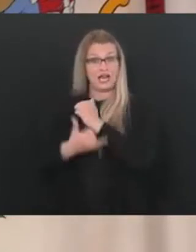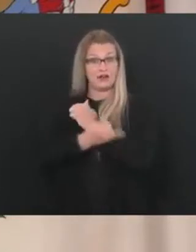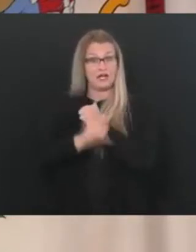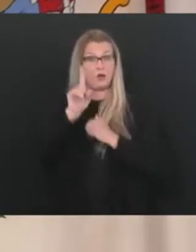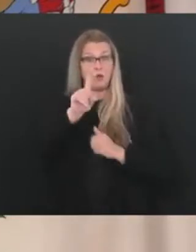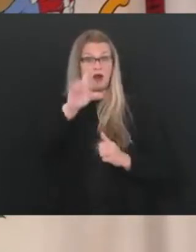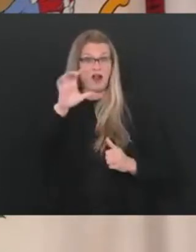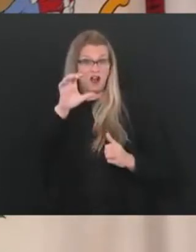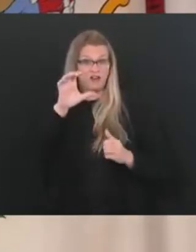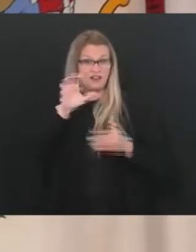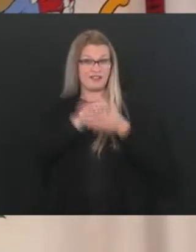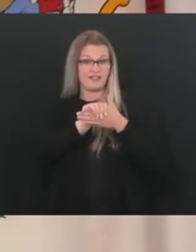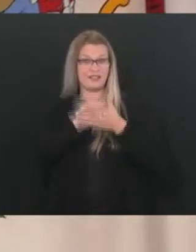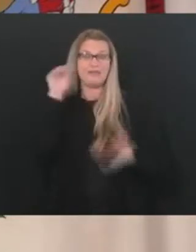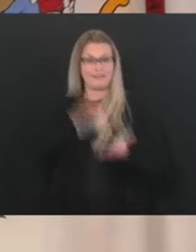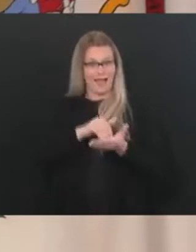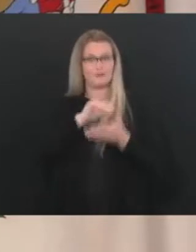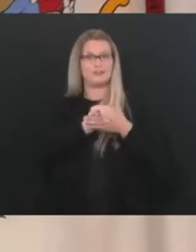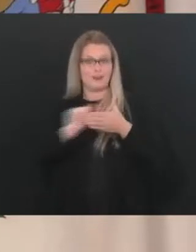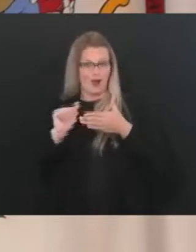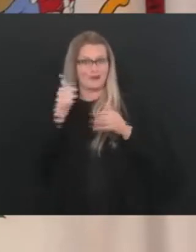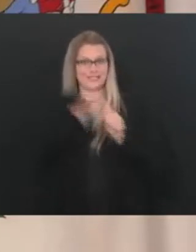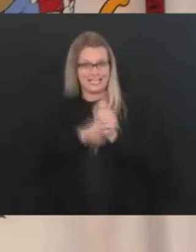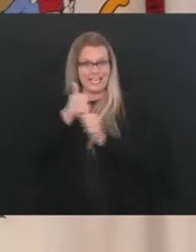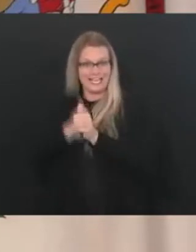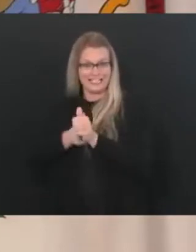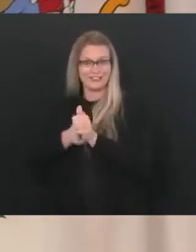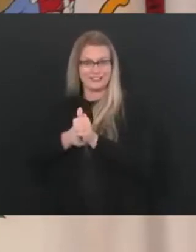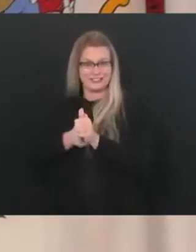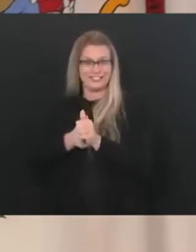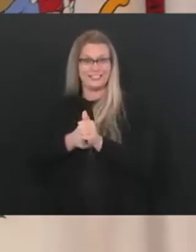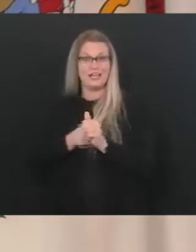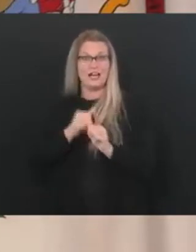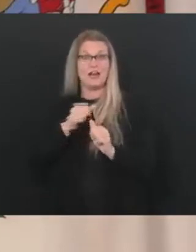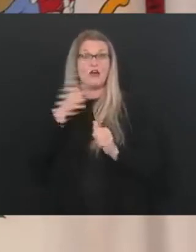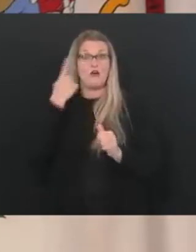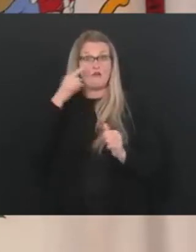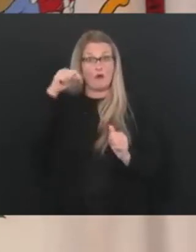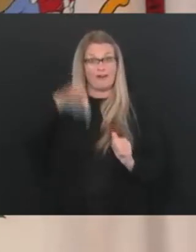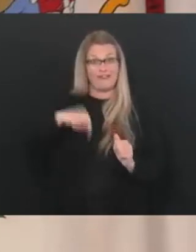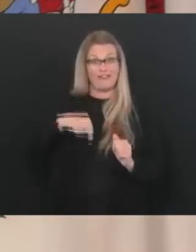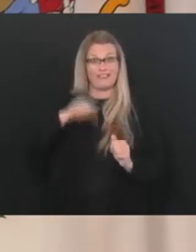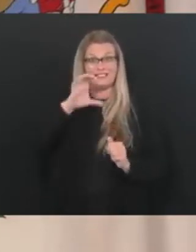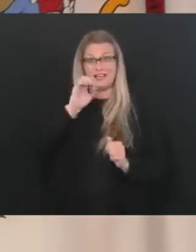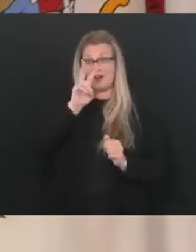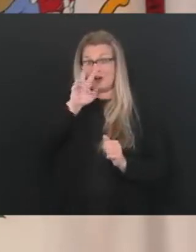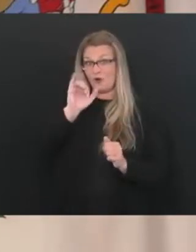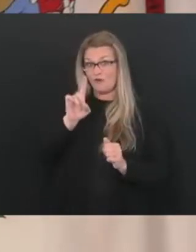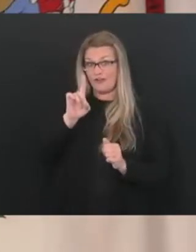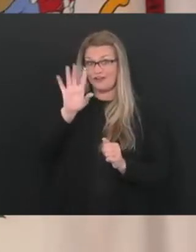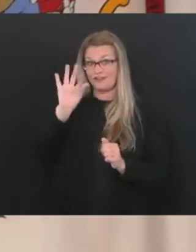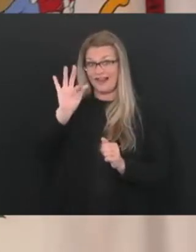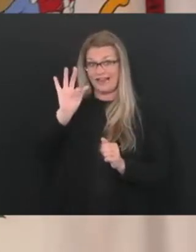KNOW, ALL OF OUR COUNTIES, EACH AND EVERY ONE OF OUR COUNTIES,